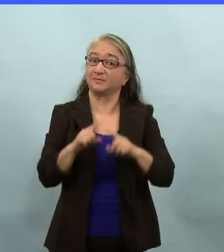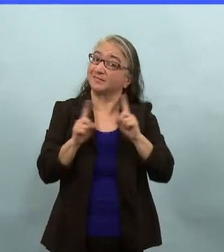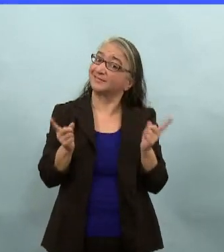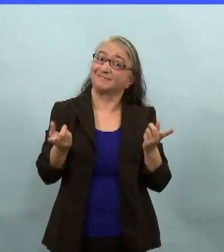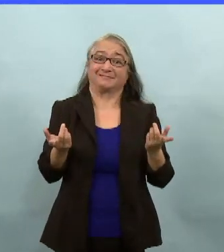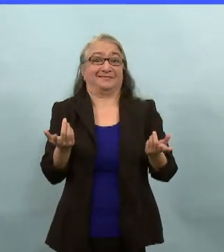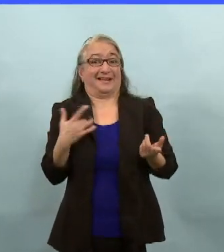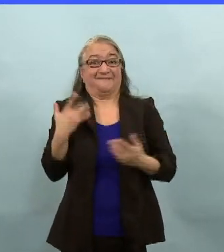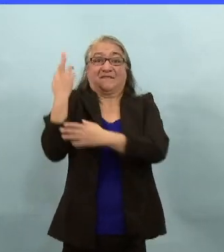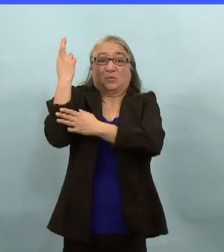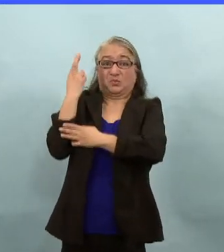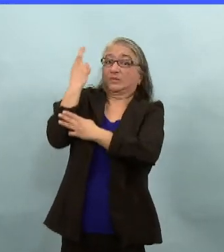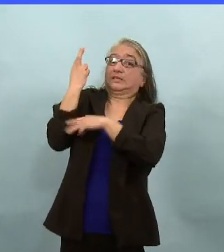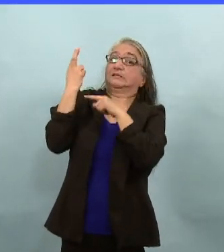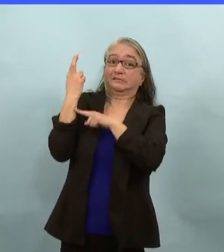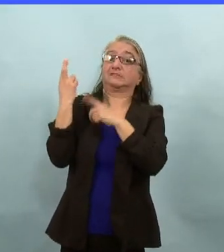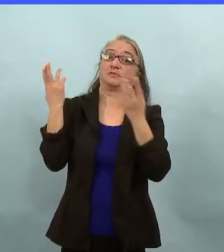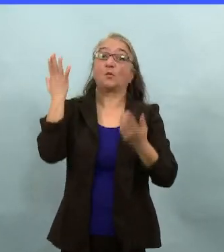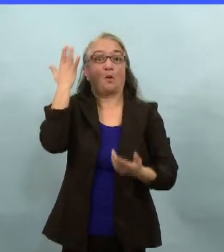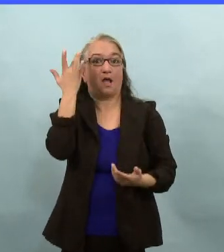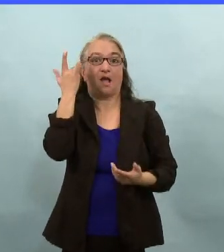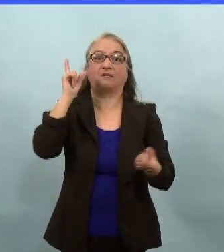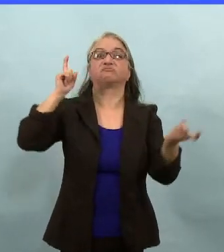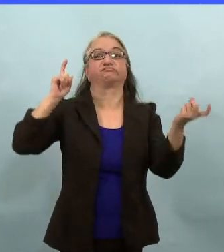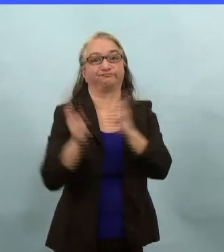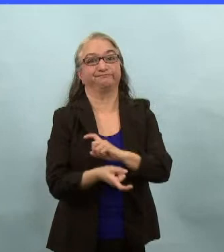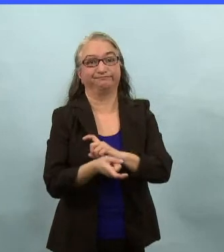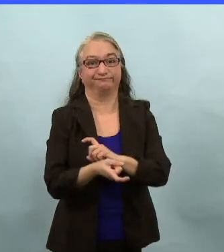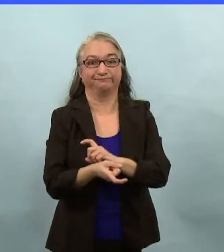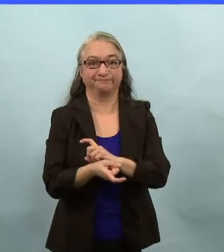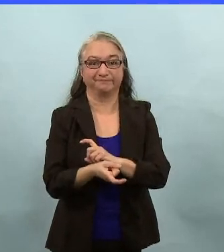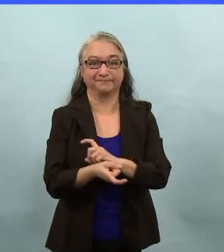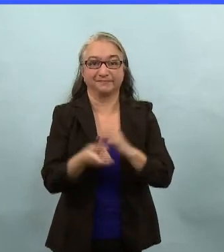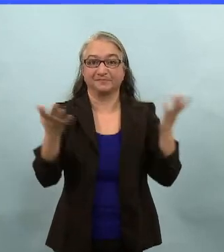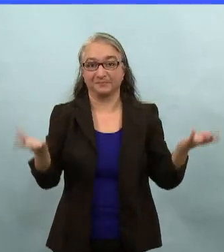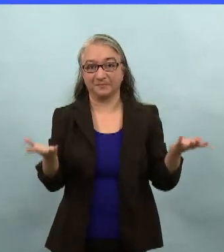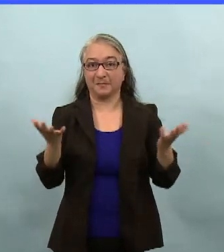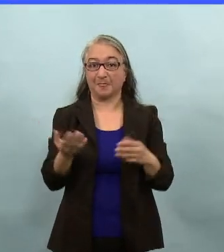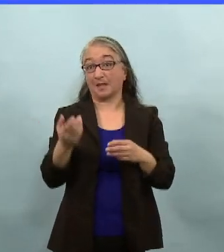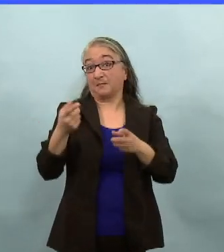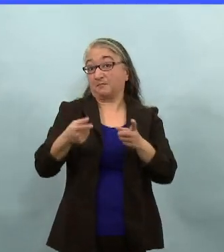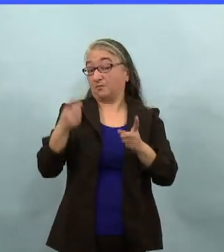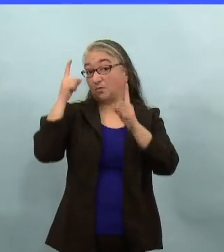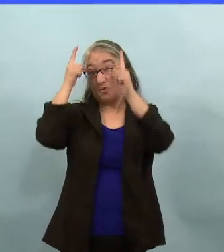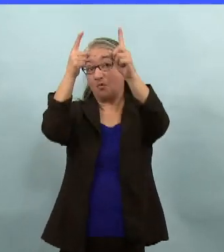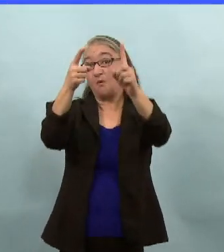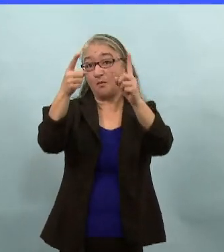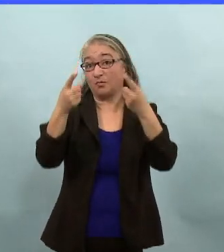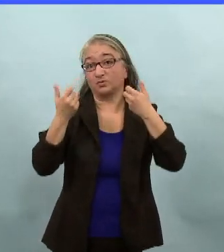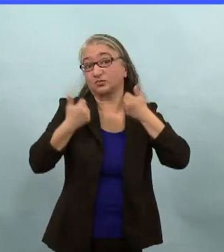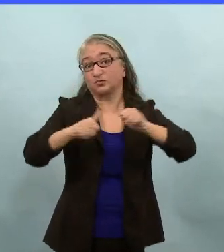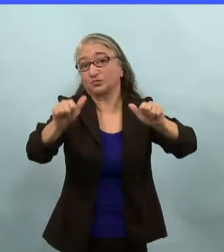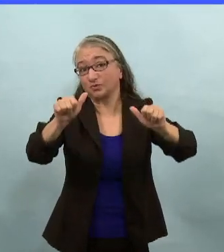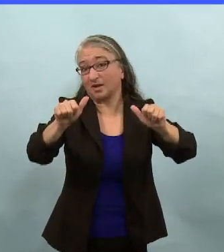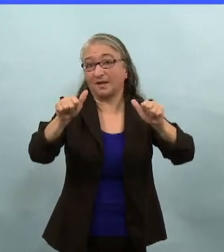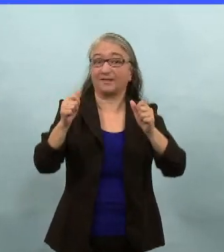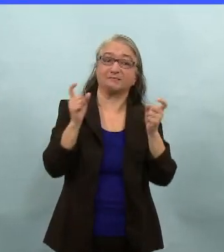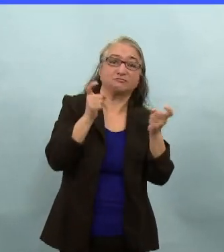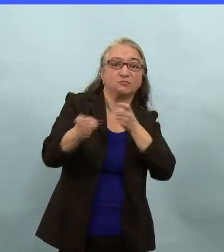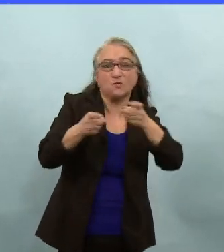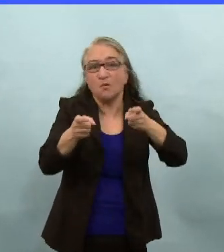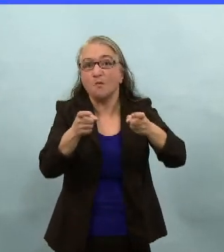it's for uh you know mitigating issues in manitoba in relation to kova 19 in a in a fashion that